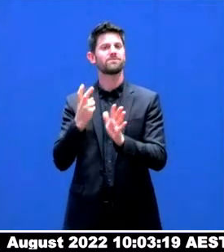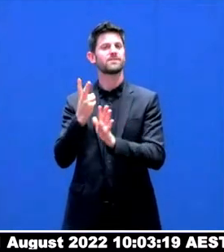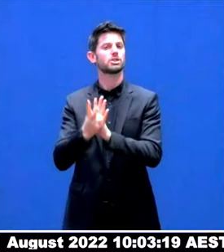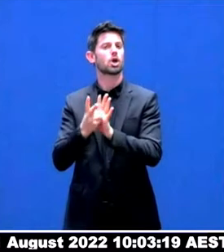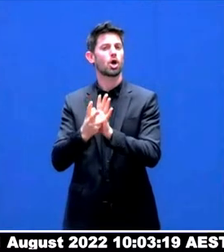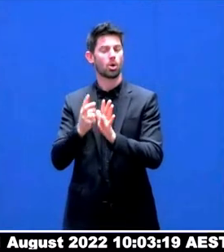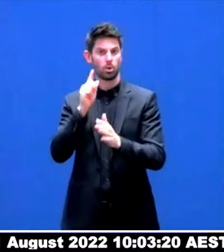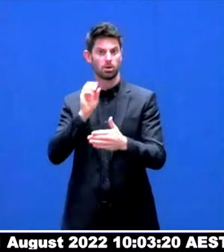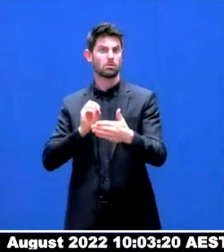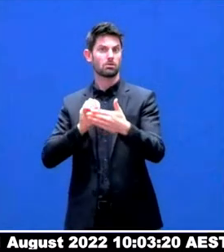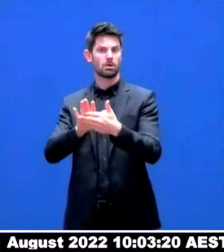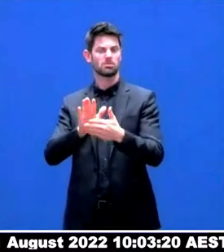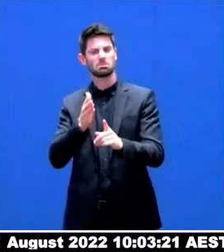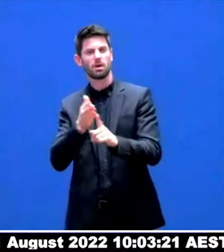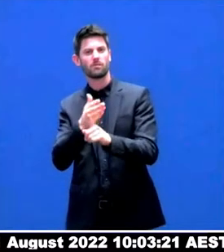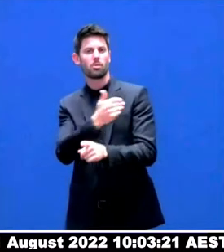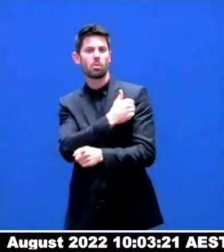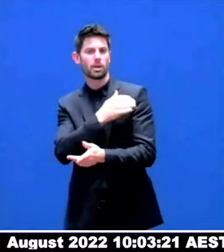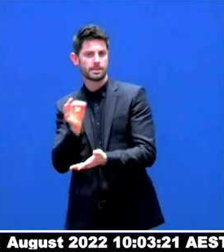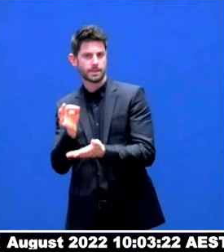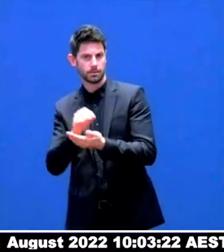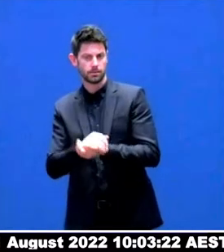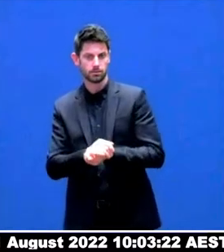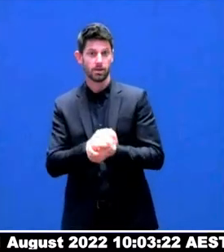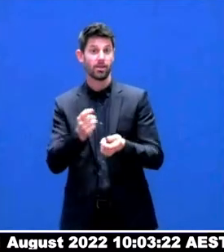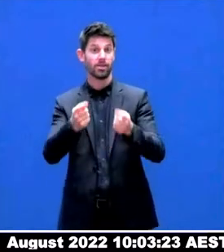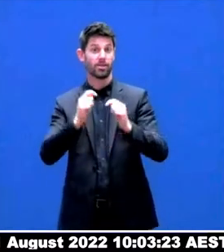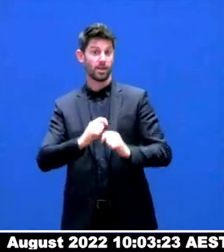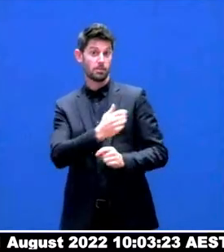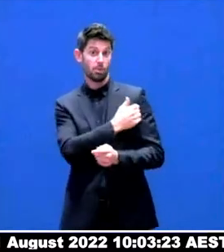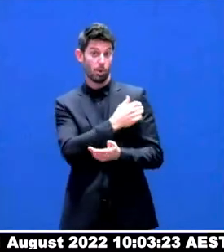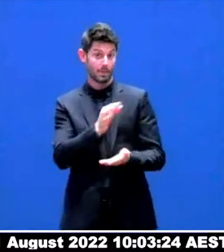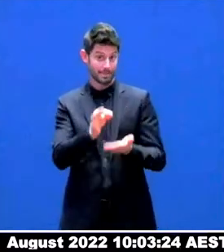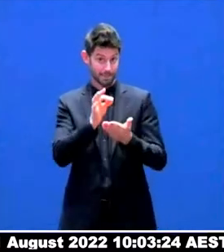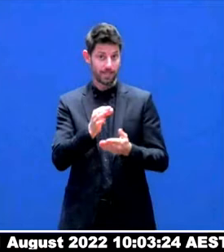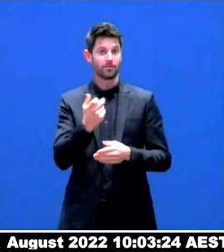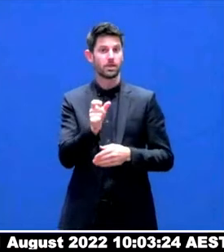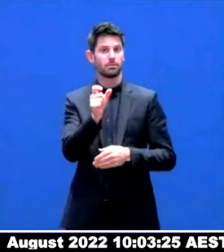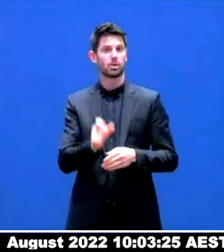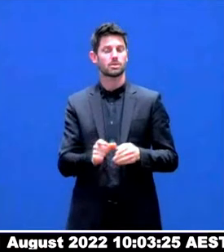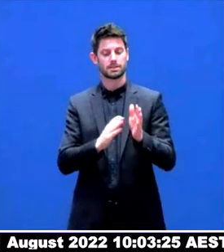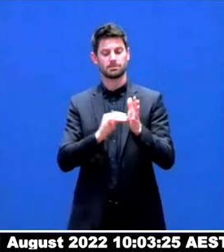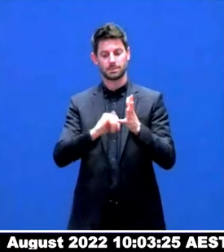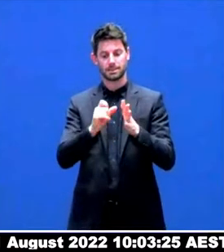tea. Then after morning tea we will move to Ms Dendle who is the Acting Executive